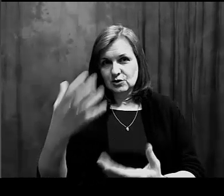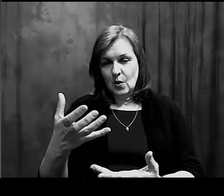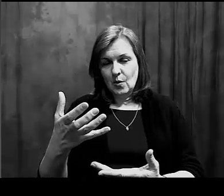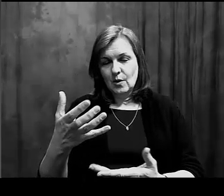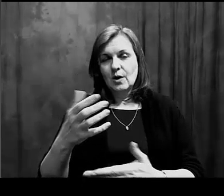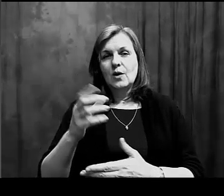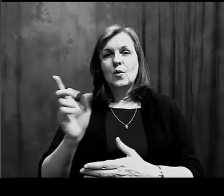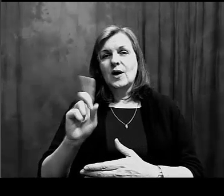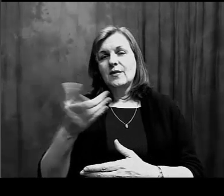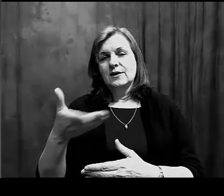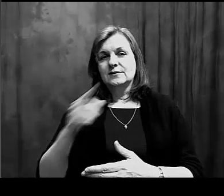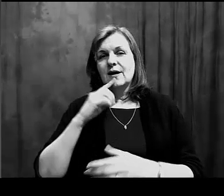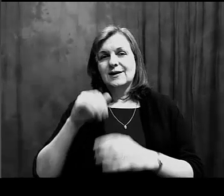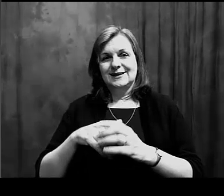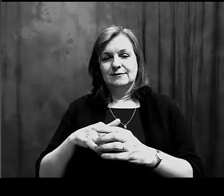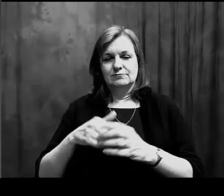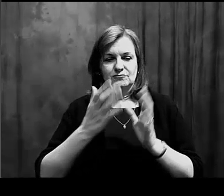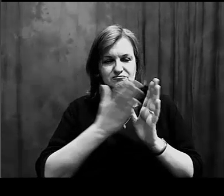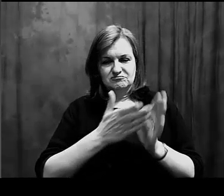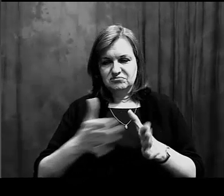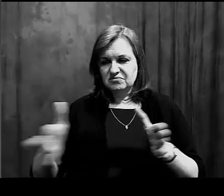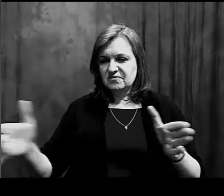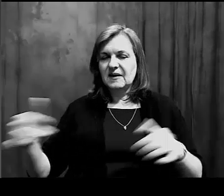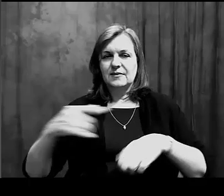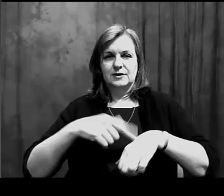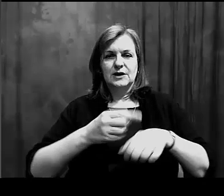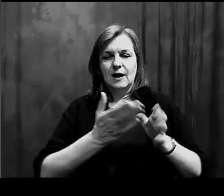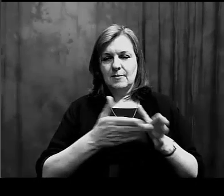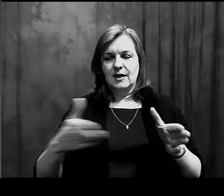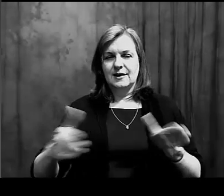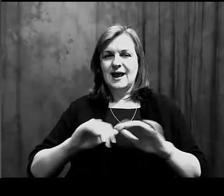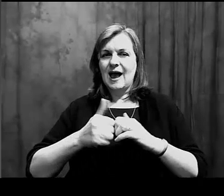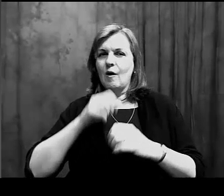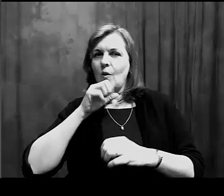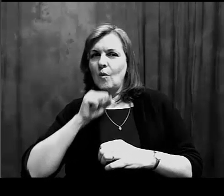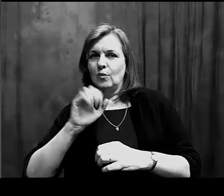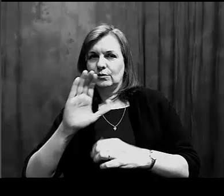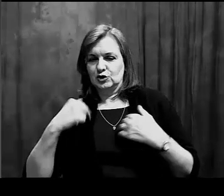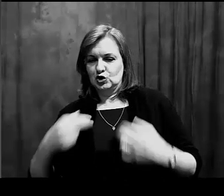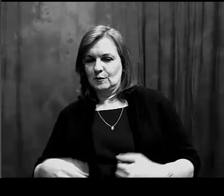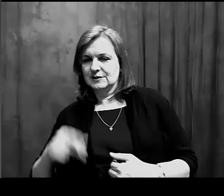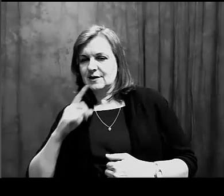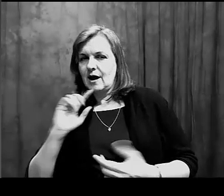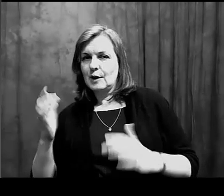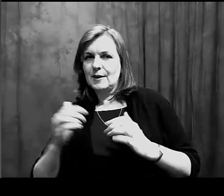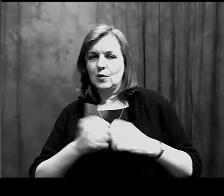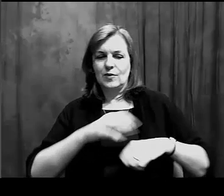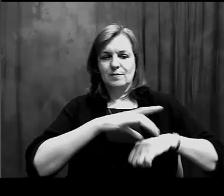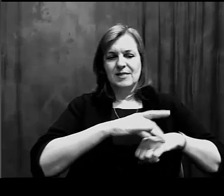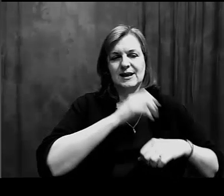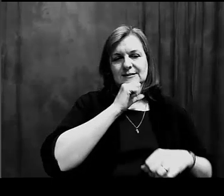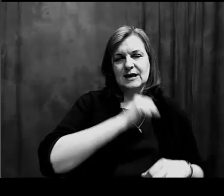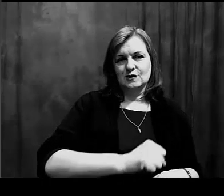just so you know kind of where things are in the grand scheme of things as far as your age compared to the planet